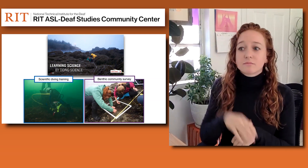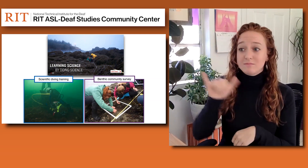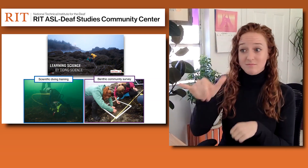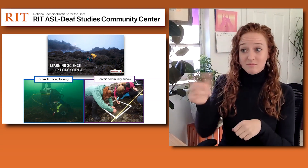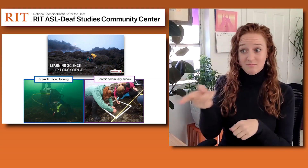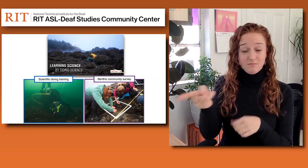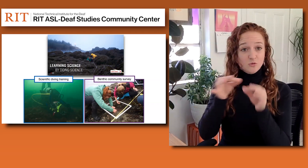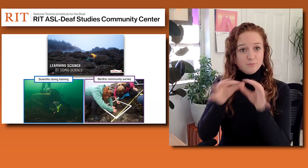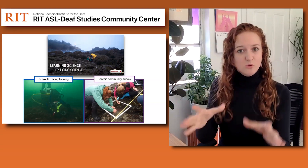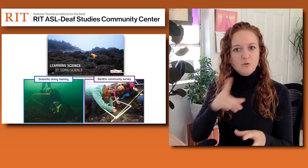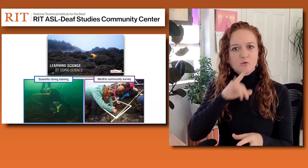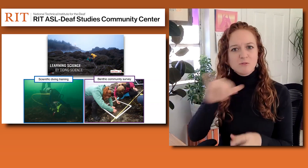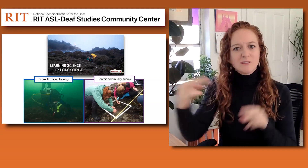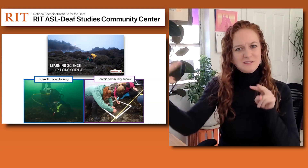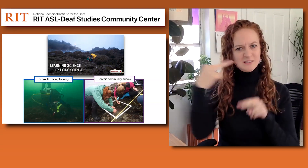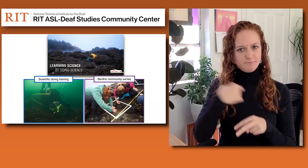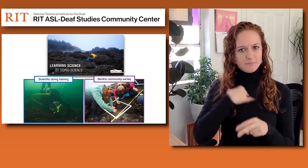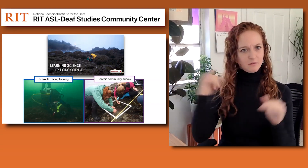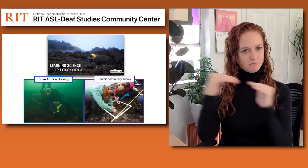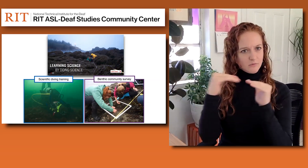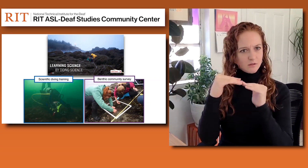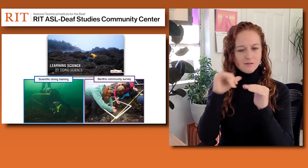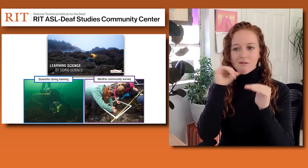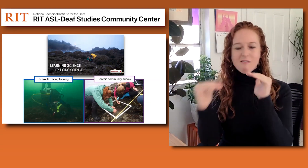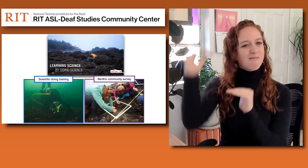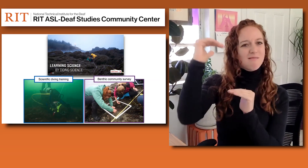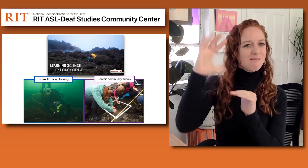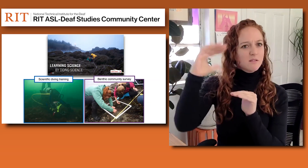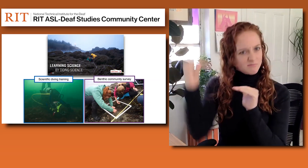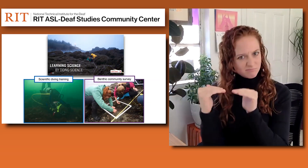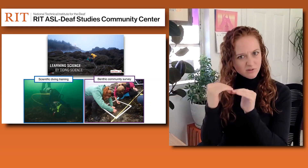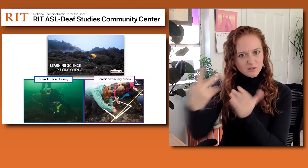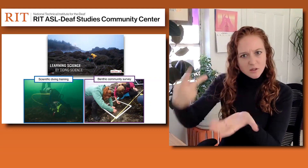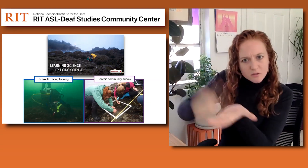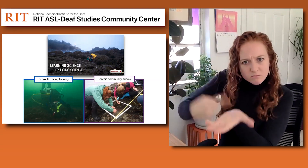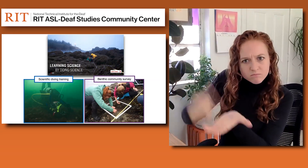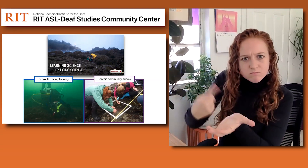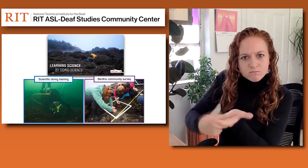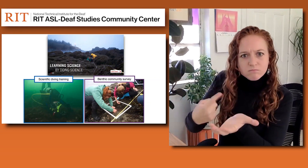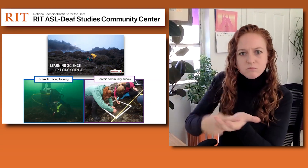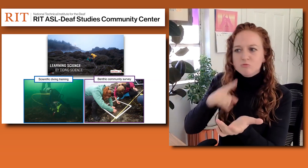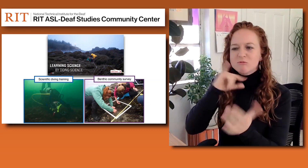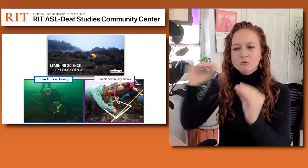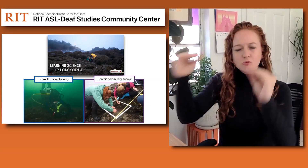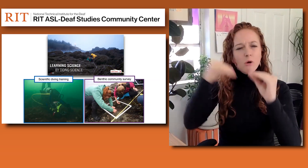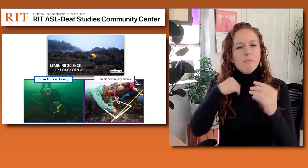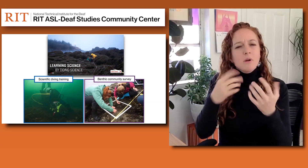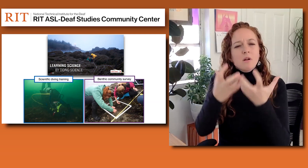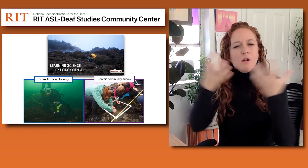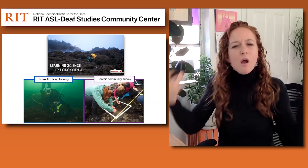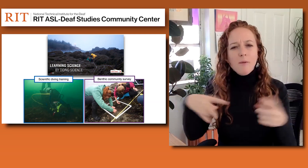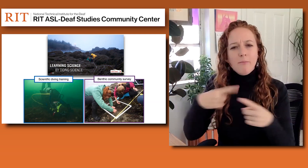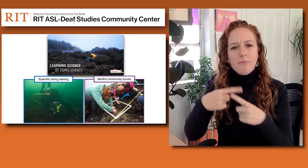how could we make this work? And the interpreters saw me as a colleague, we worked together.